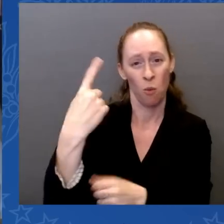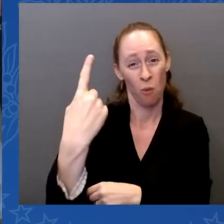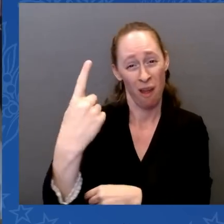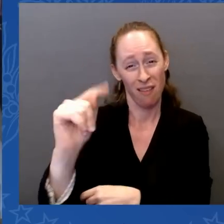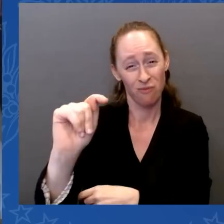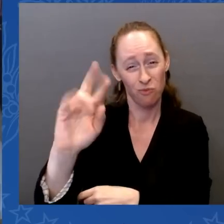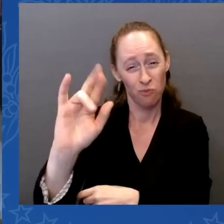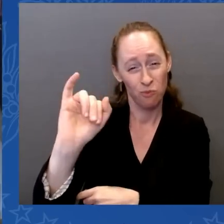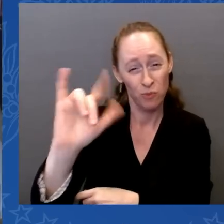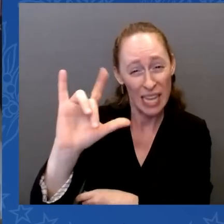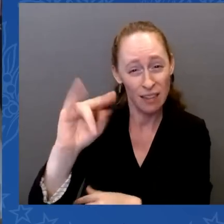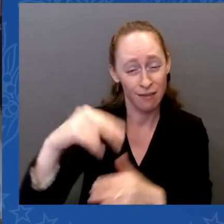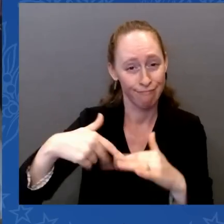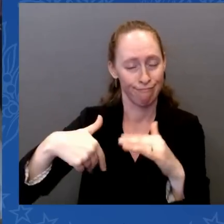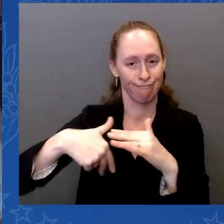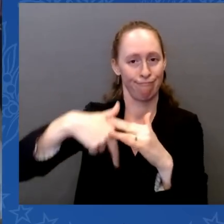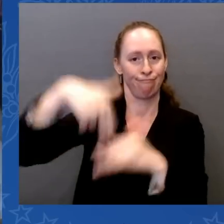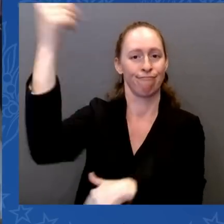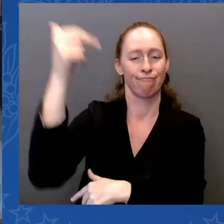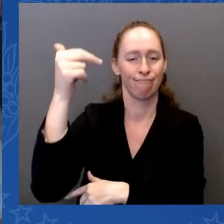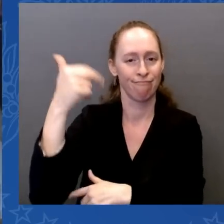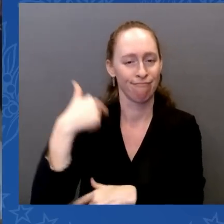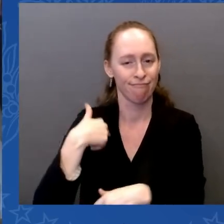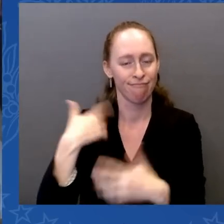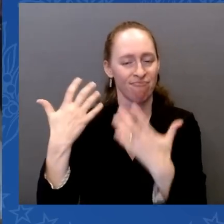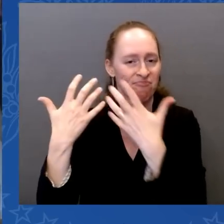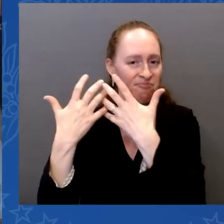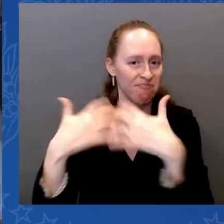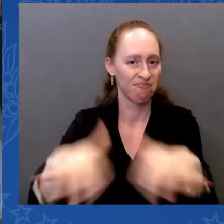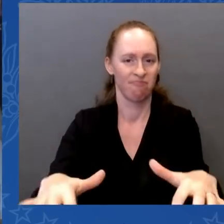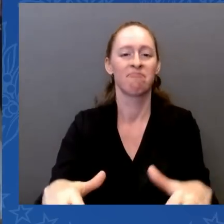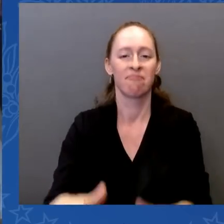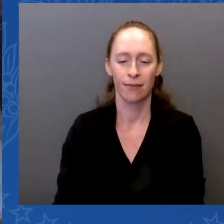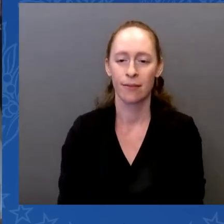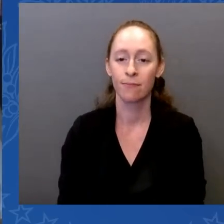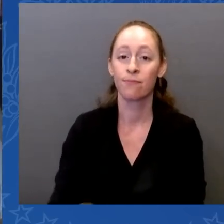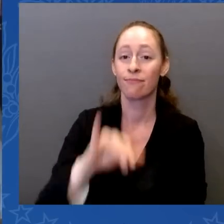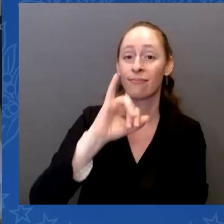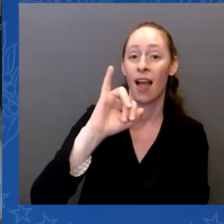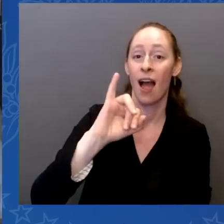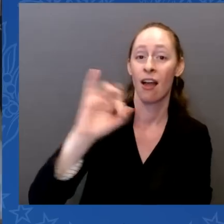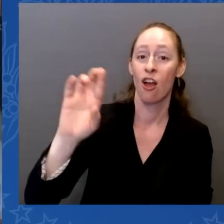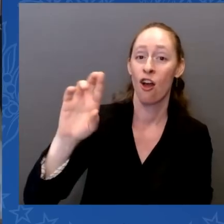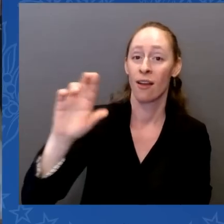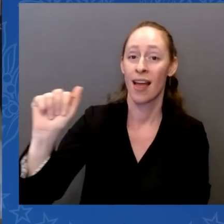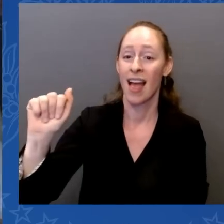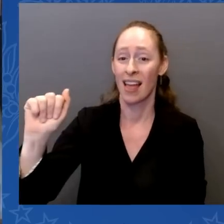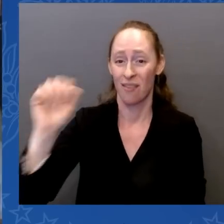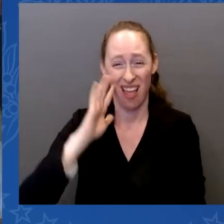another $300 billion over the next decade. That's possible because Medicare is finally going to be able